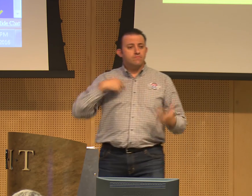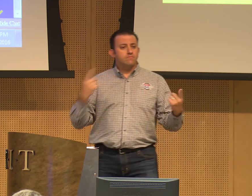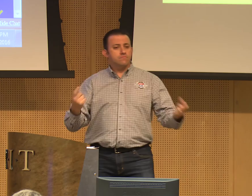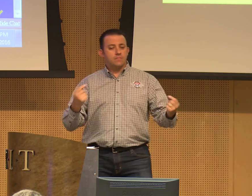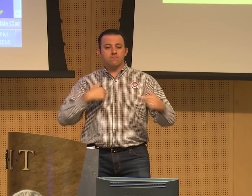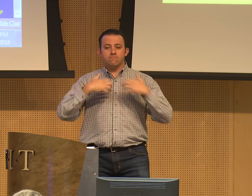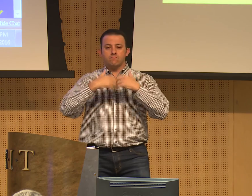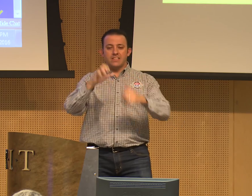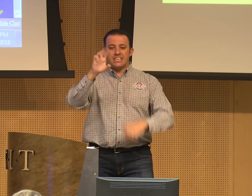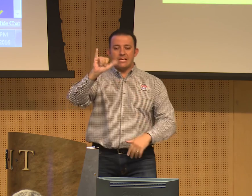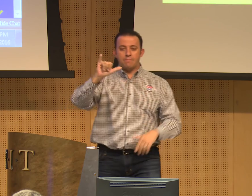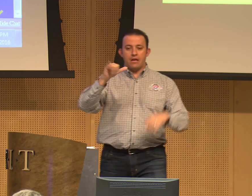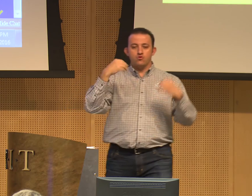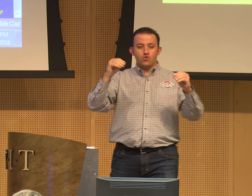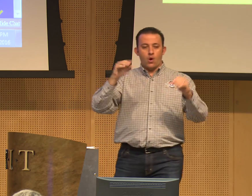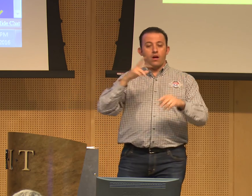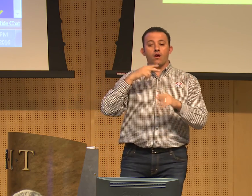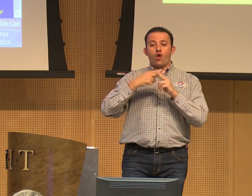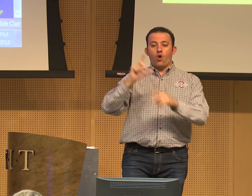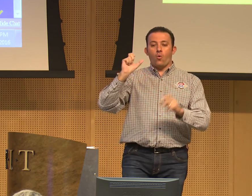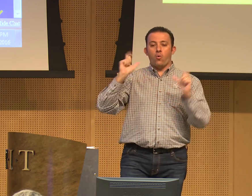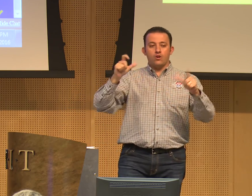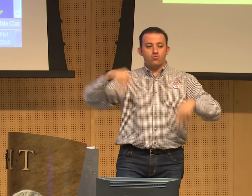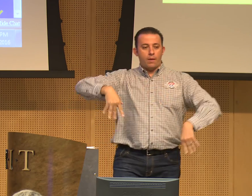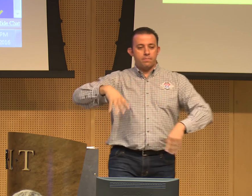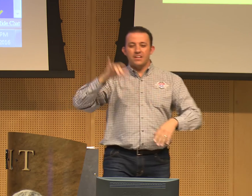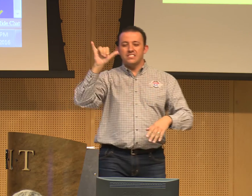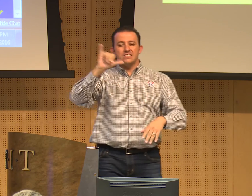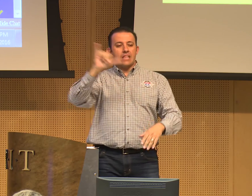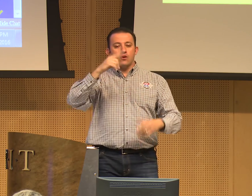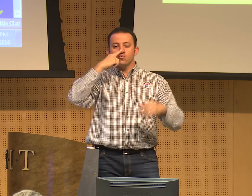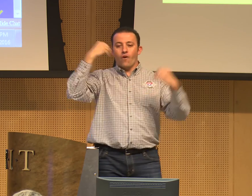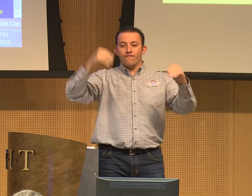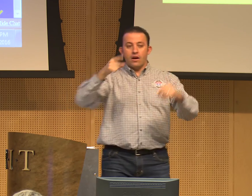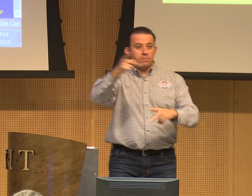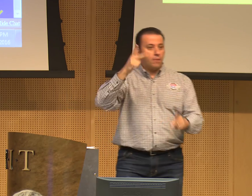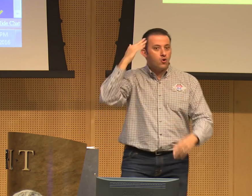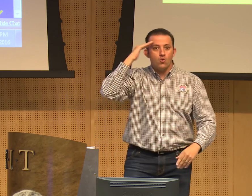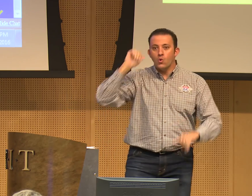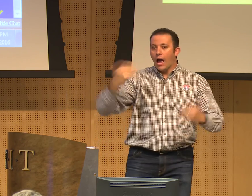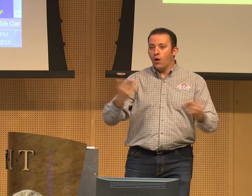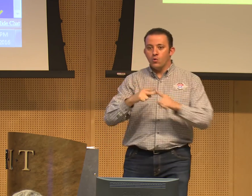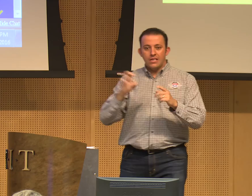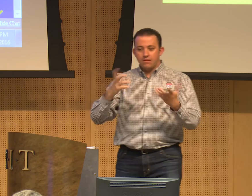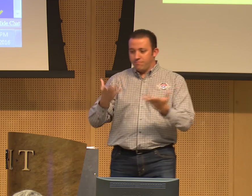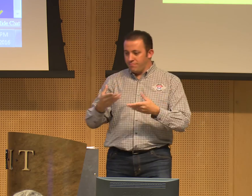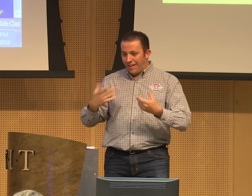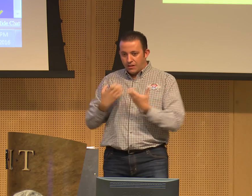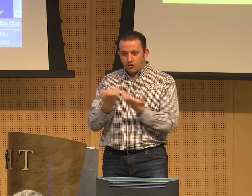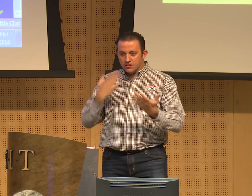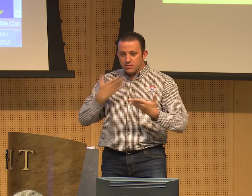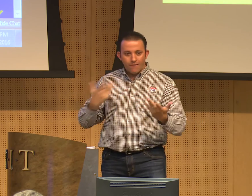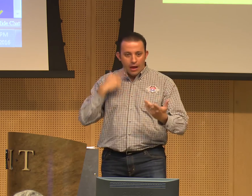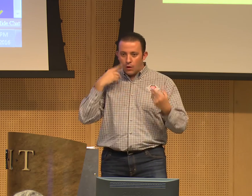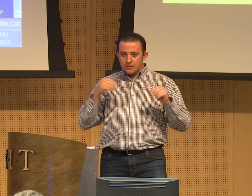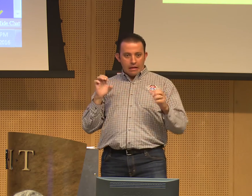got busy there. I had an eBay store. It was called a QuikDrop store. I'm not sure if you're familiar with those, but if you've got stuff that you want to get rid of,